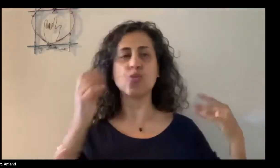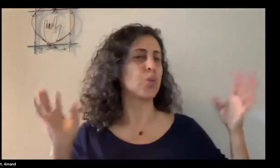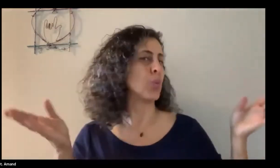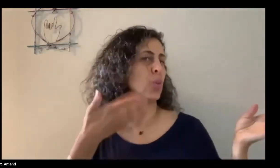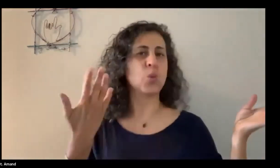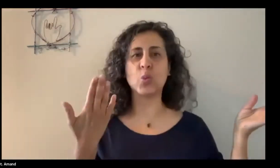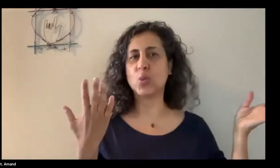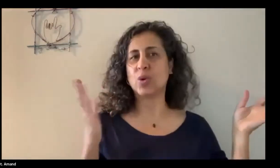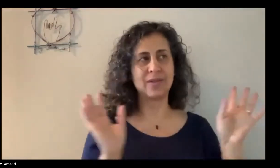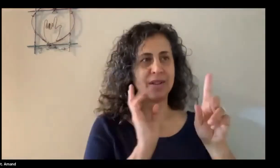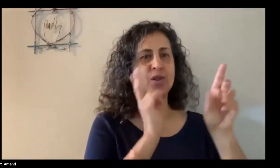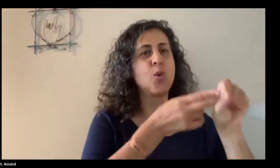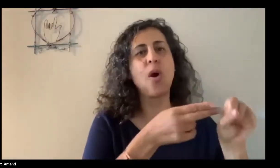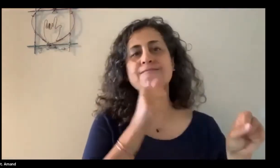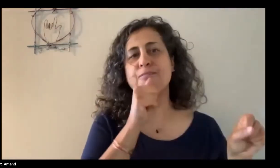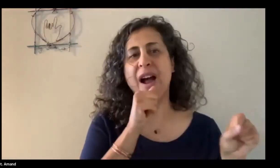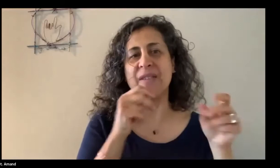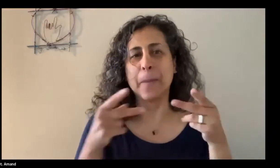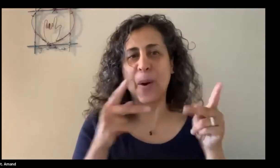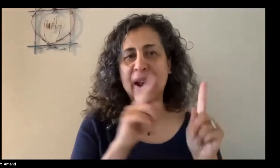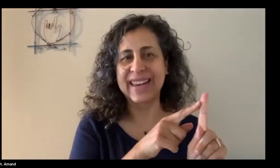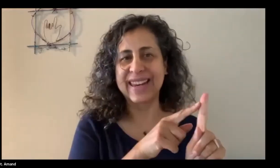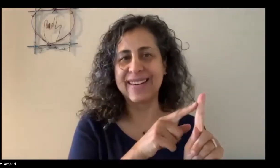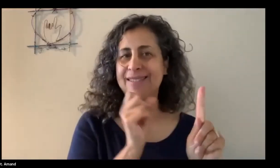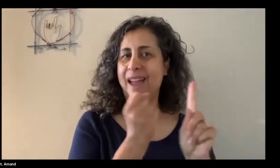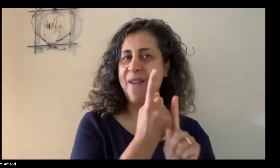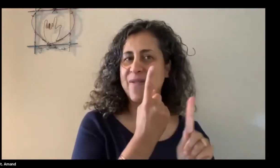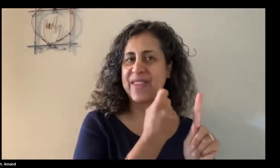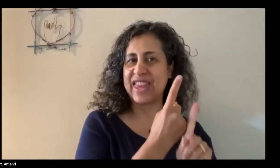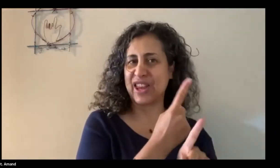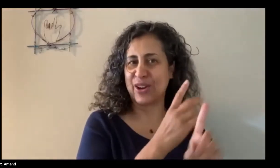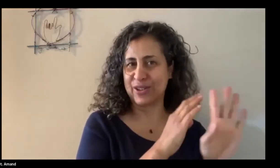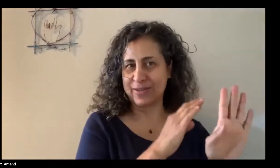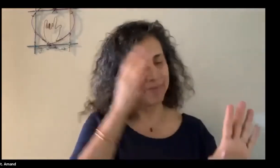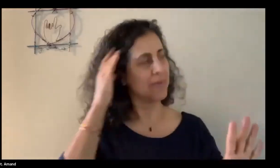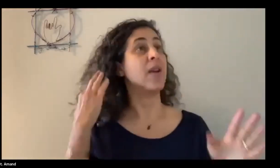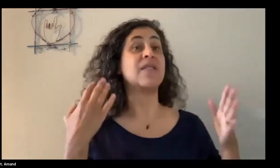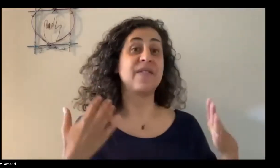It's not as famous or popular as it used to be. But he would much prefer to go to a private party